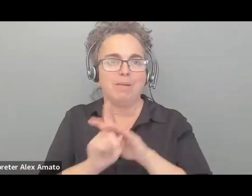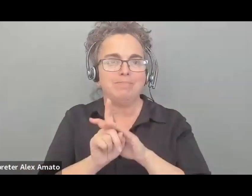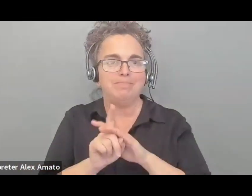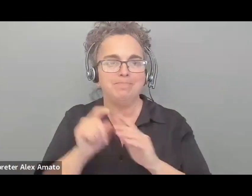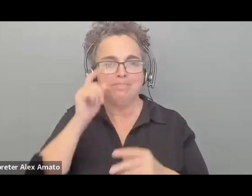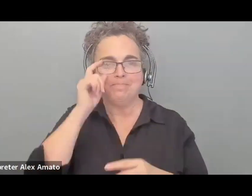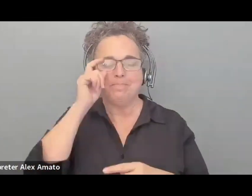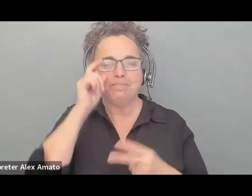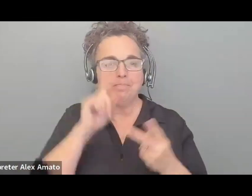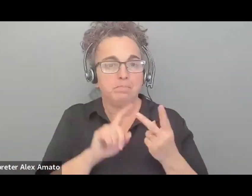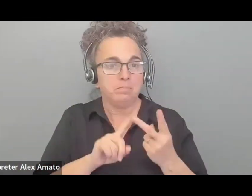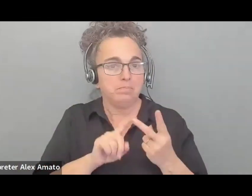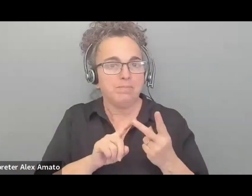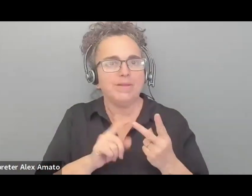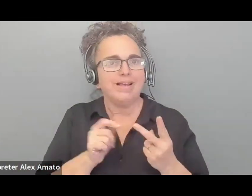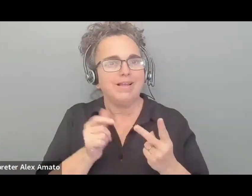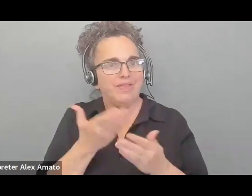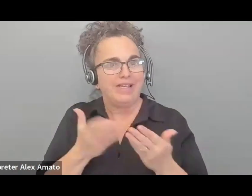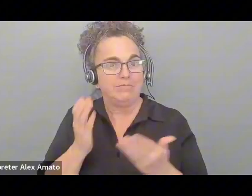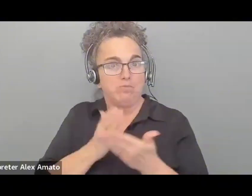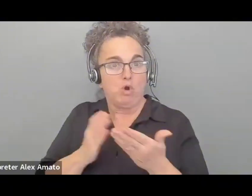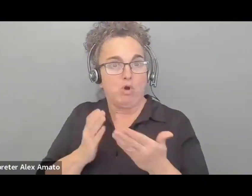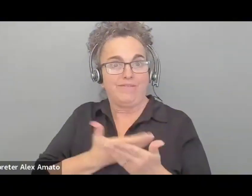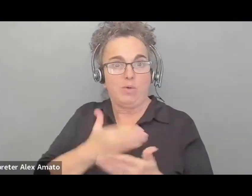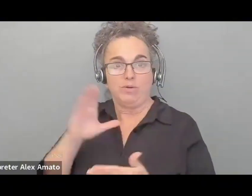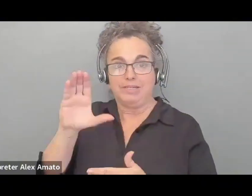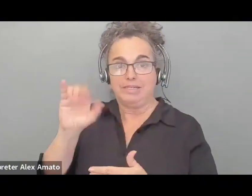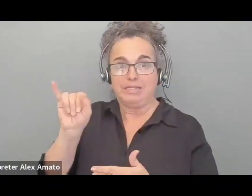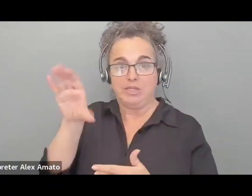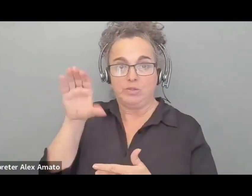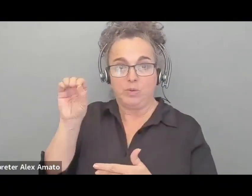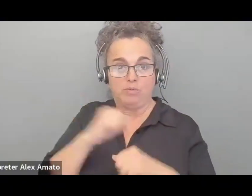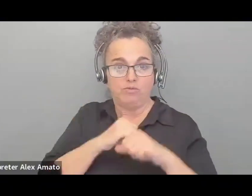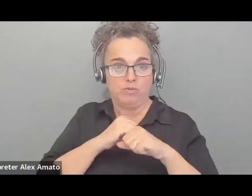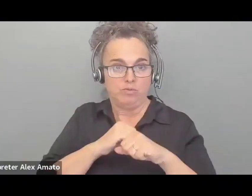of Cisco security involve making designs inclusive